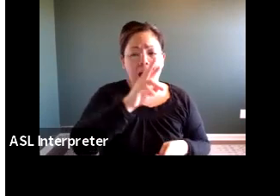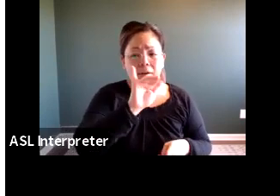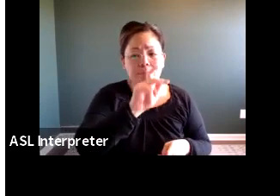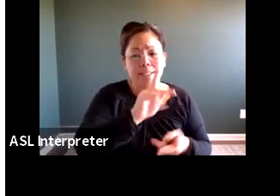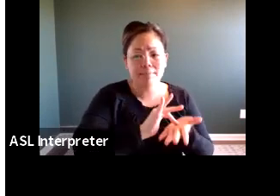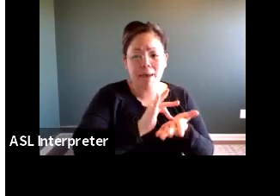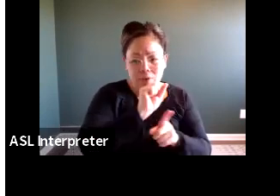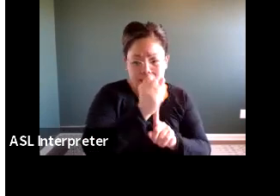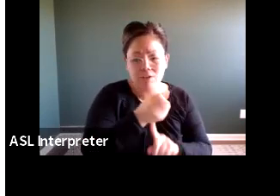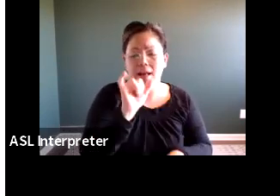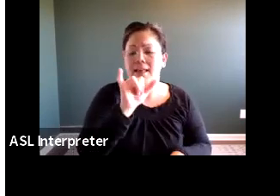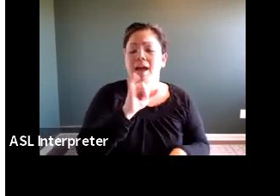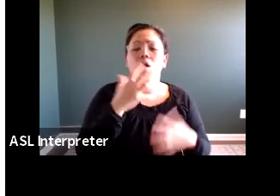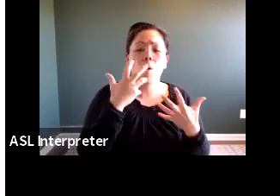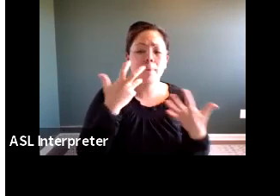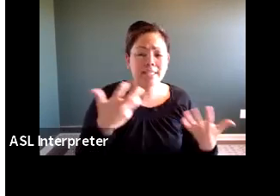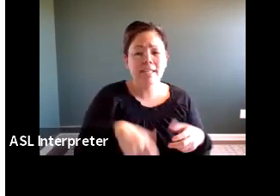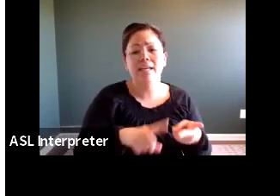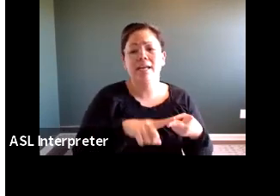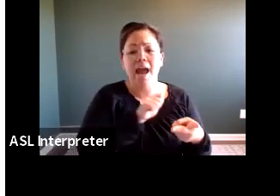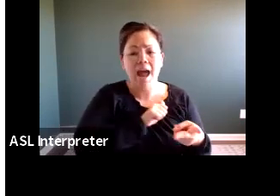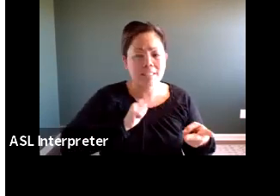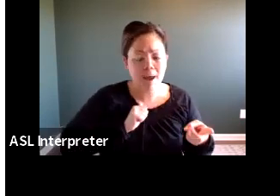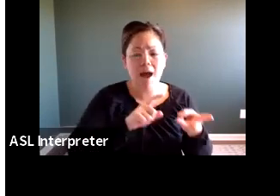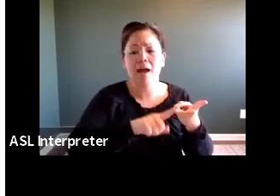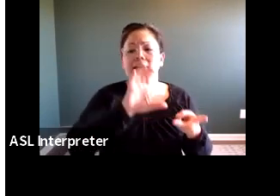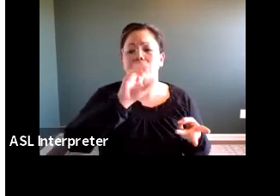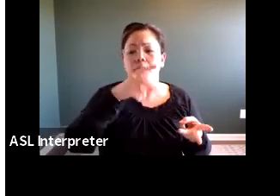such as obesity, asthma, COPD,